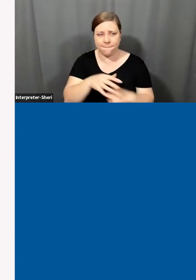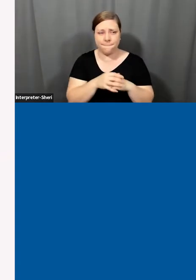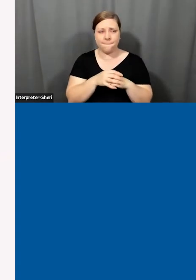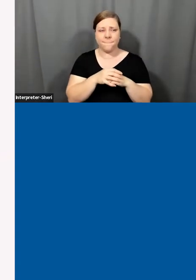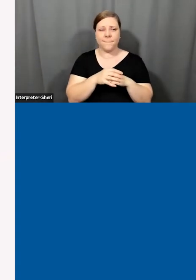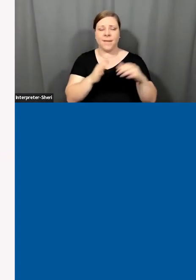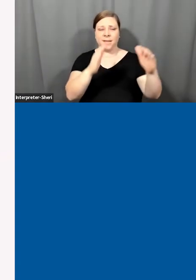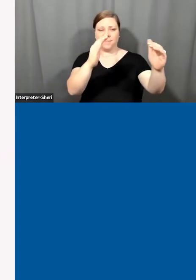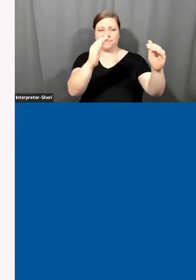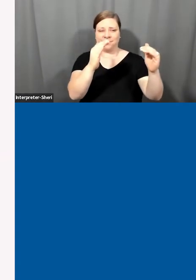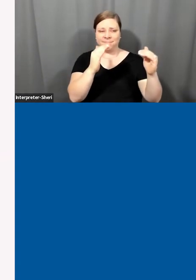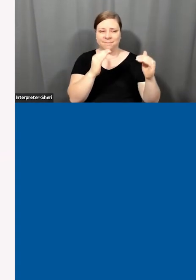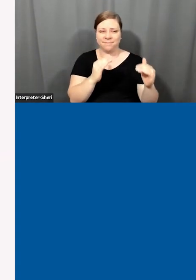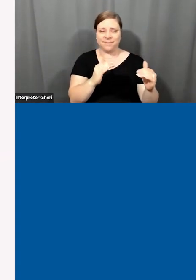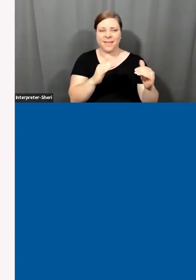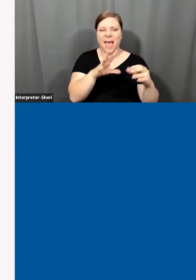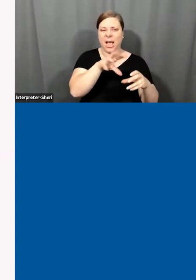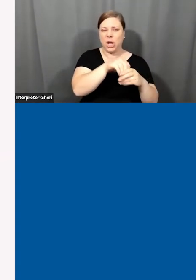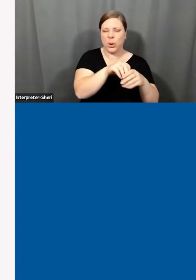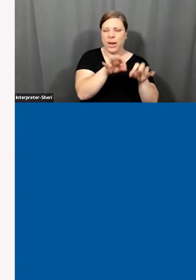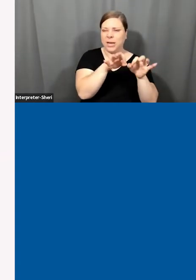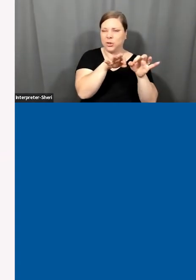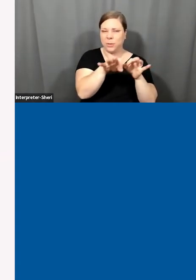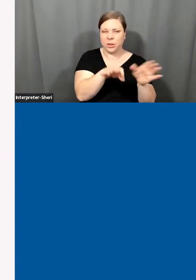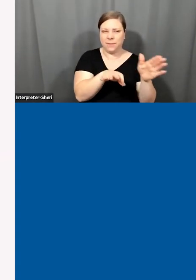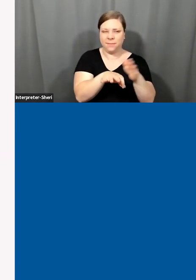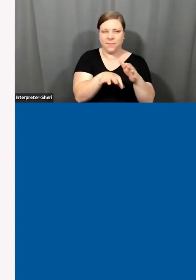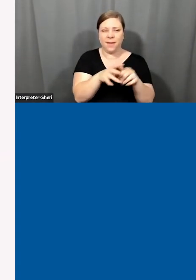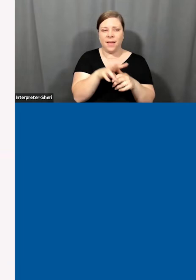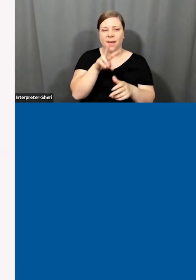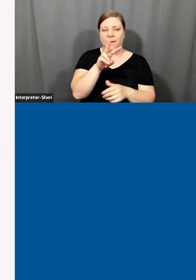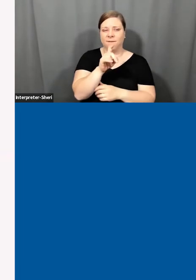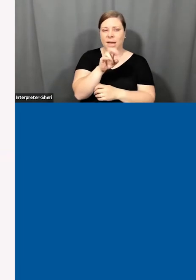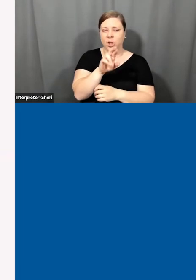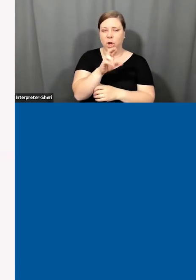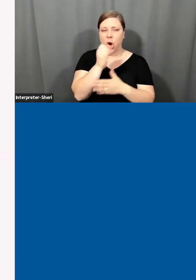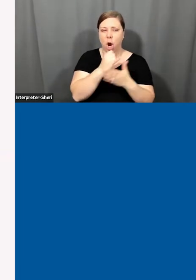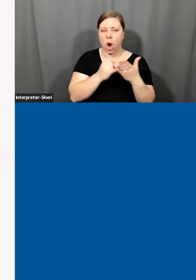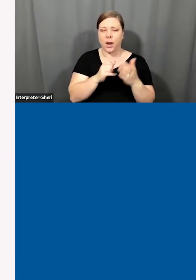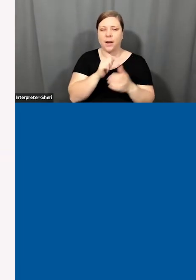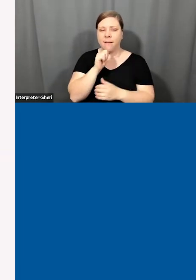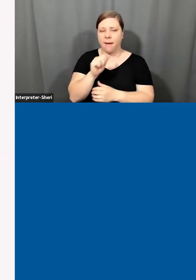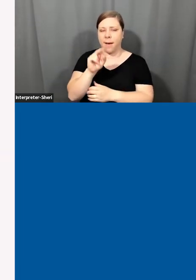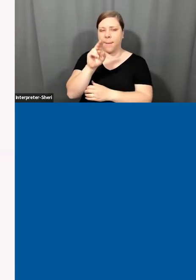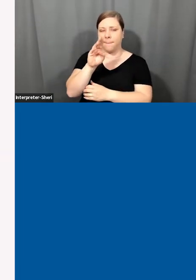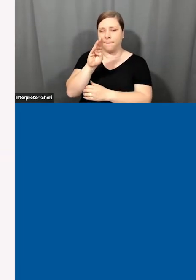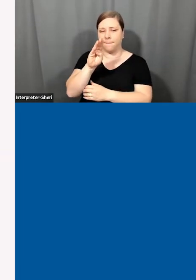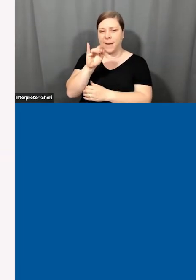a non-binary Asian person in a power wheelchair holding a coffee with a straw. Their hair is in a bun with shaved sides.